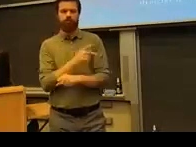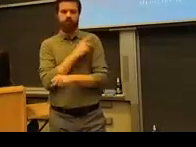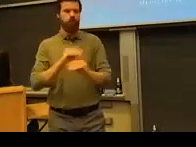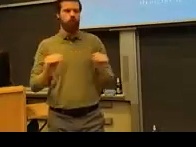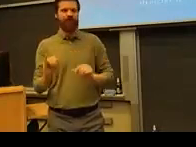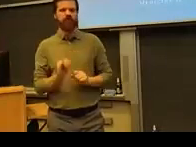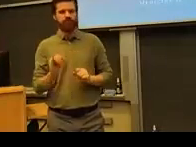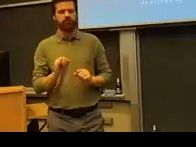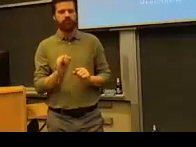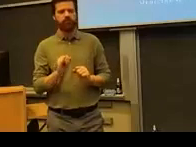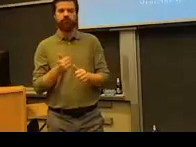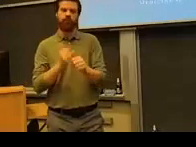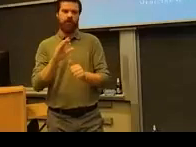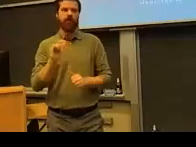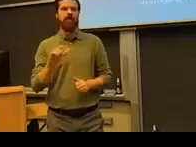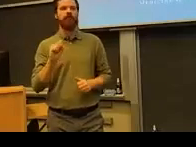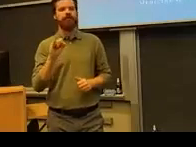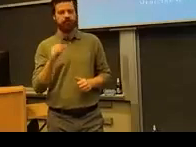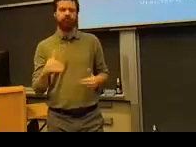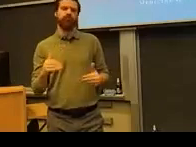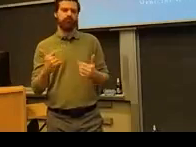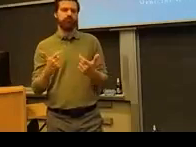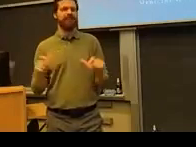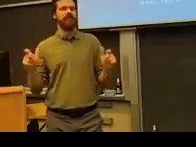and preventing central line in sections has been huge and then also these patients are